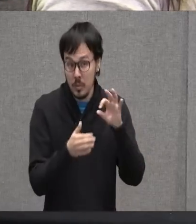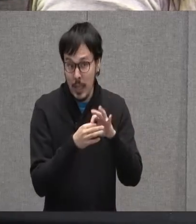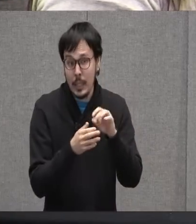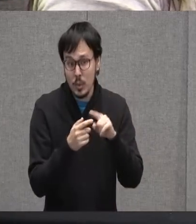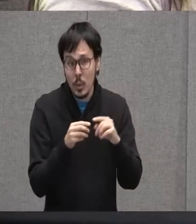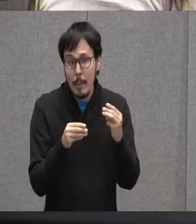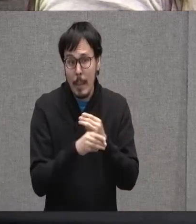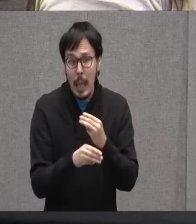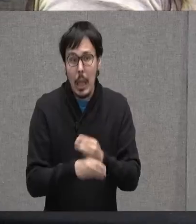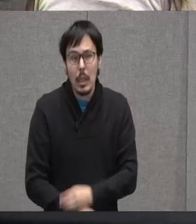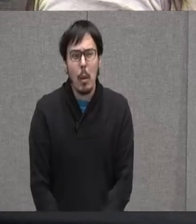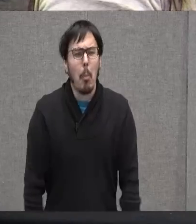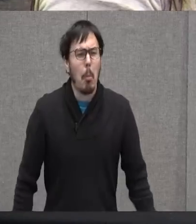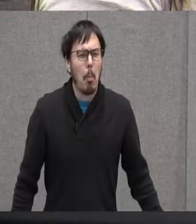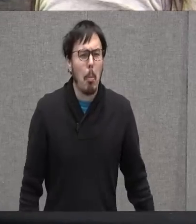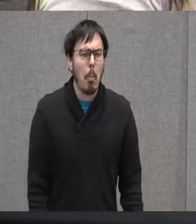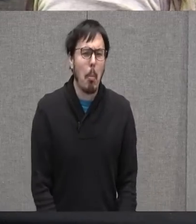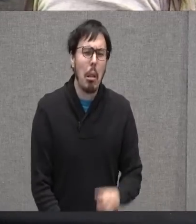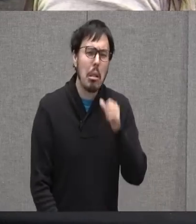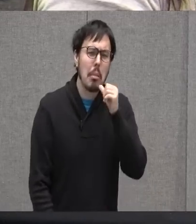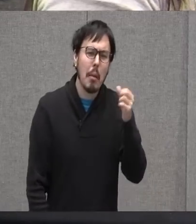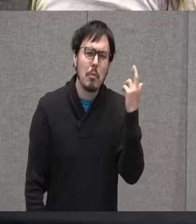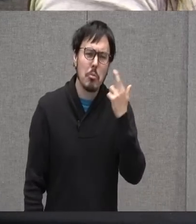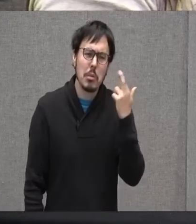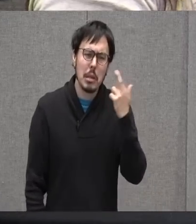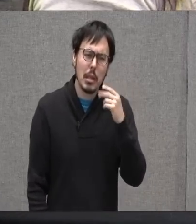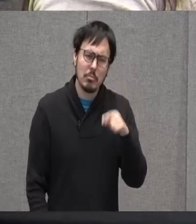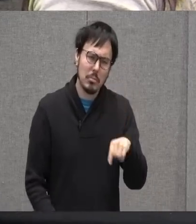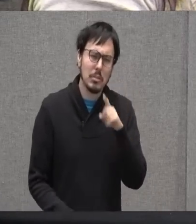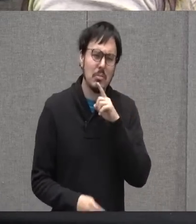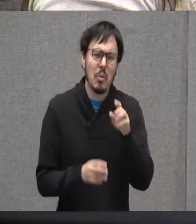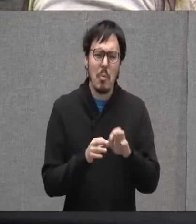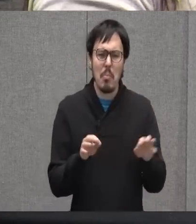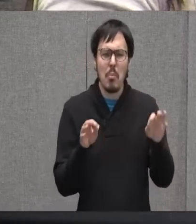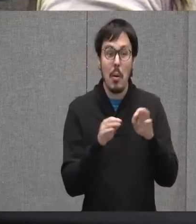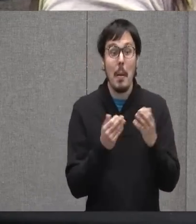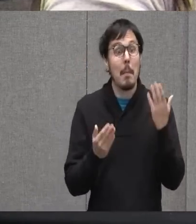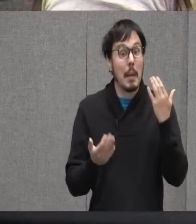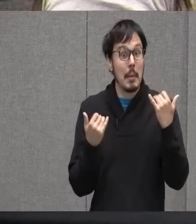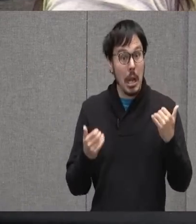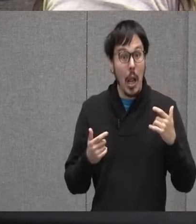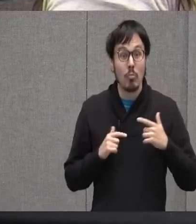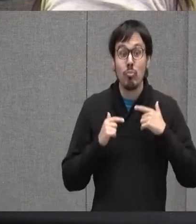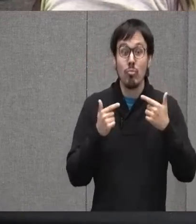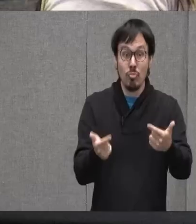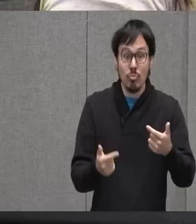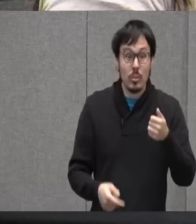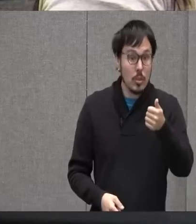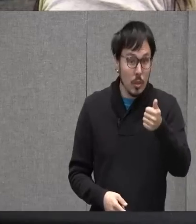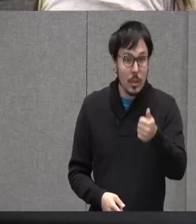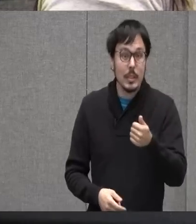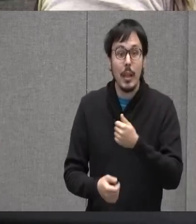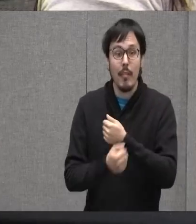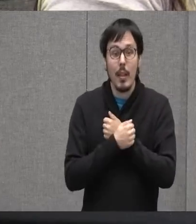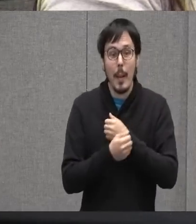I never knew some of these things were so important. Maybe now you love math too and you just never knew it.